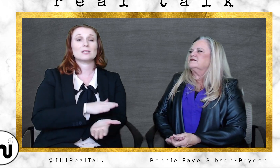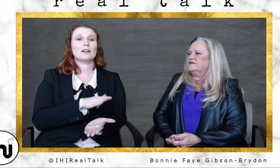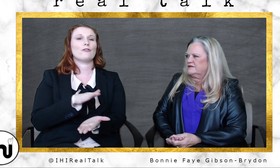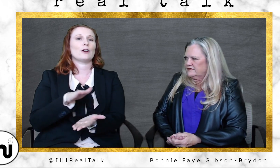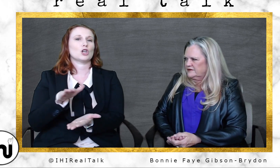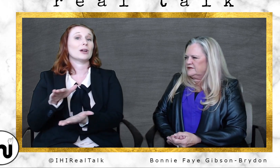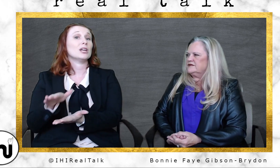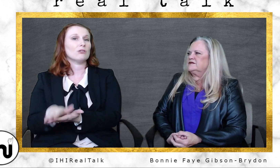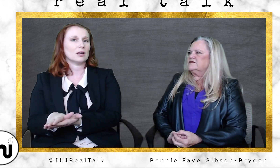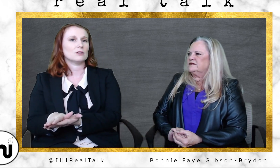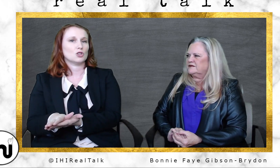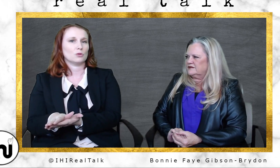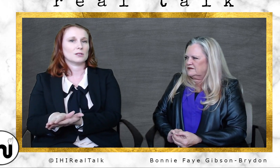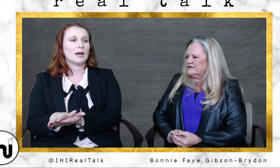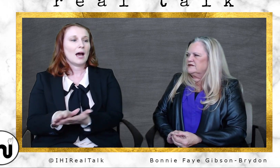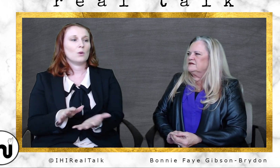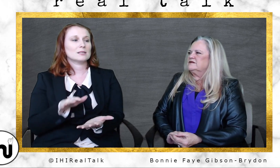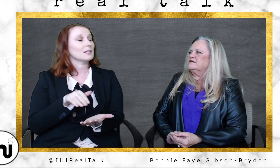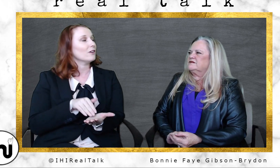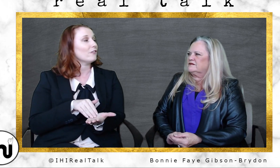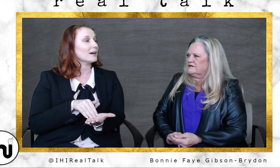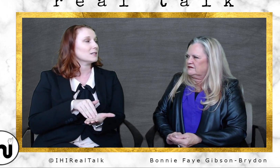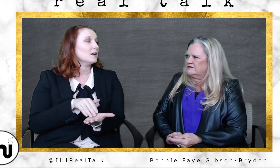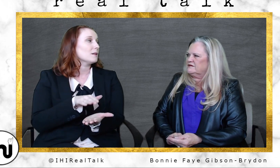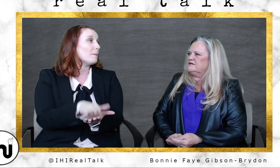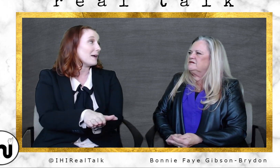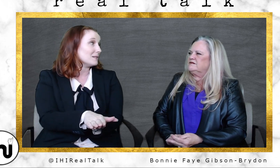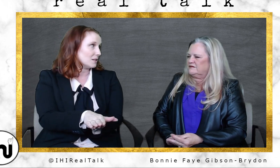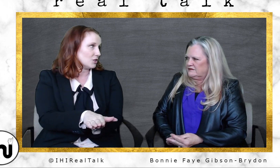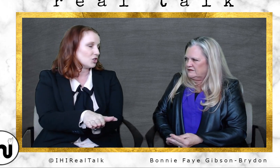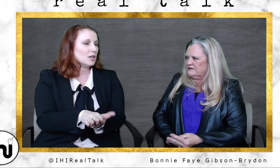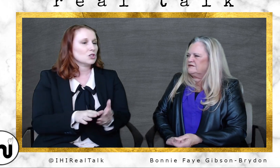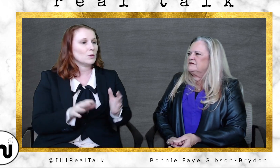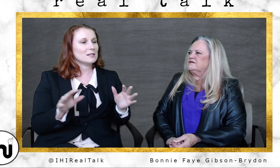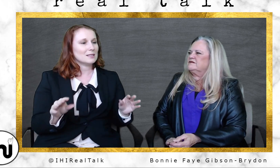gonna affect our hearing consumers, how it's gonna affect the message. So we see